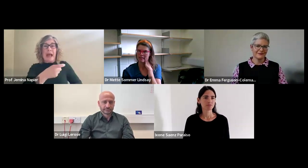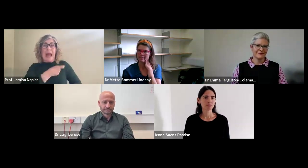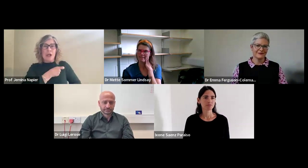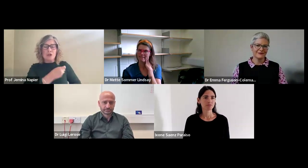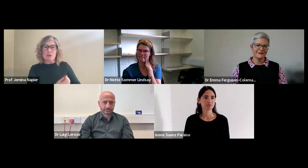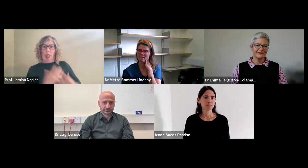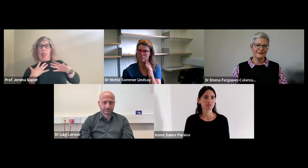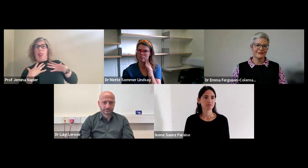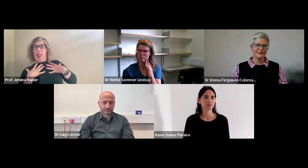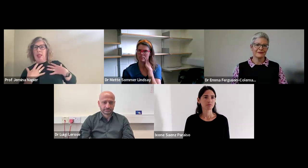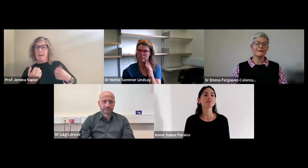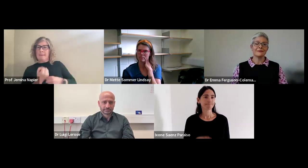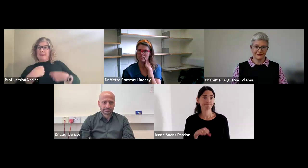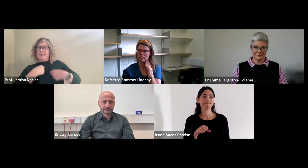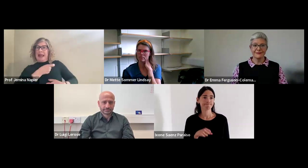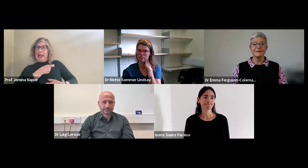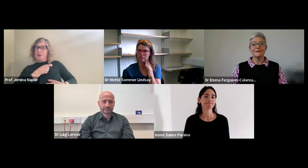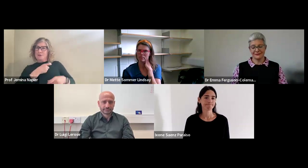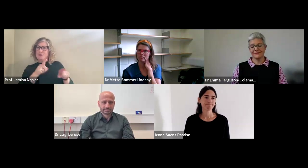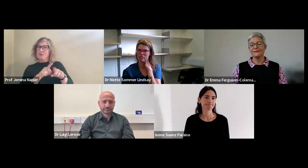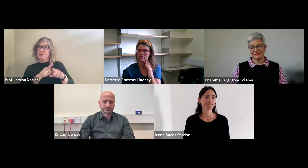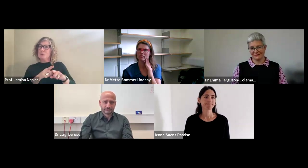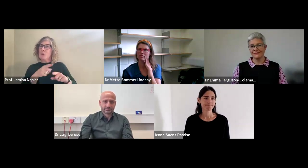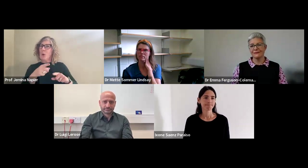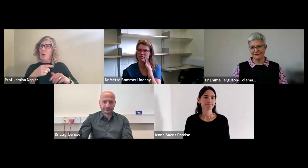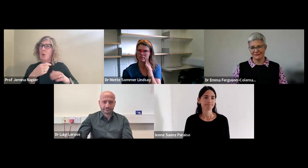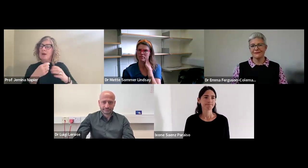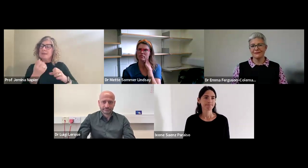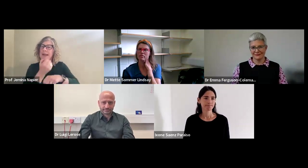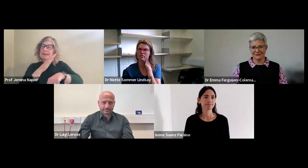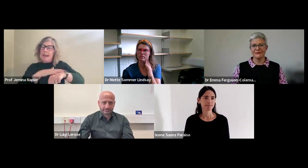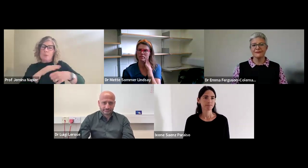saying that if an interpreter is anxious then that spills over to her and makes her anxious,